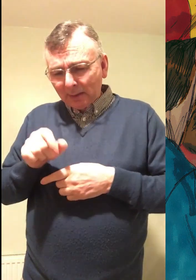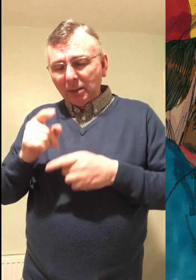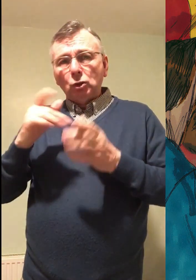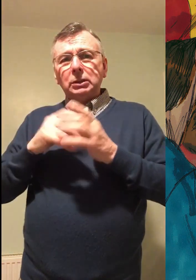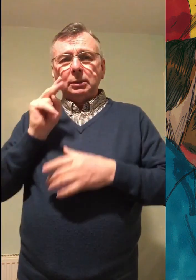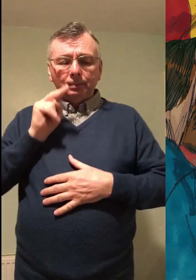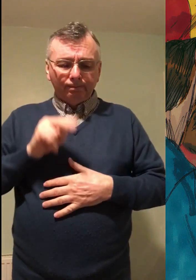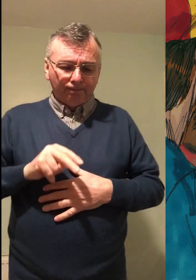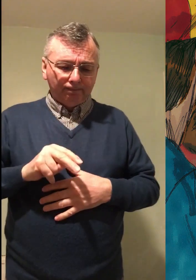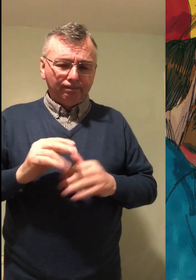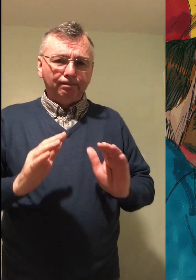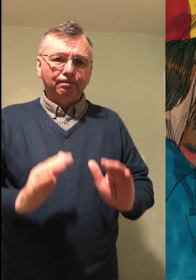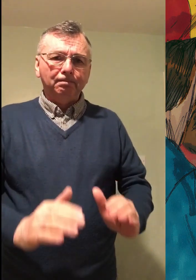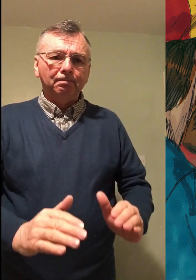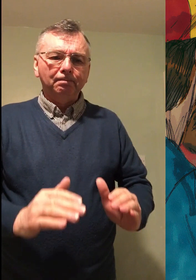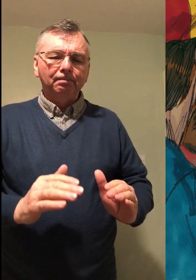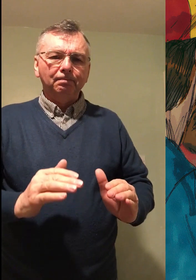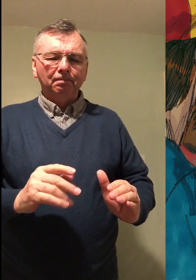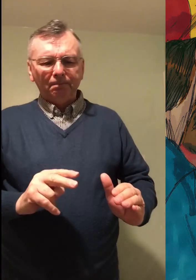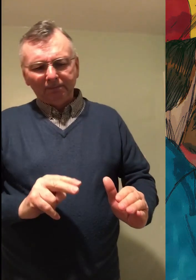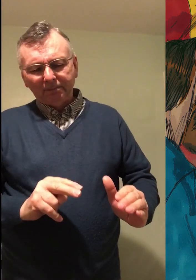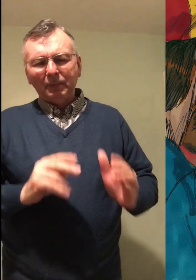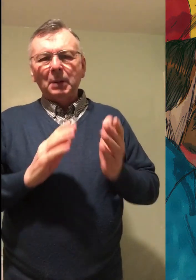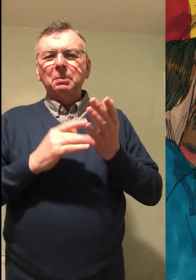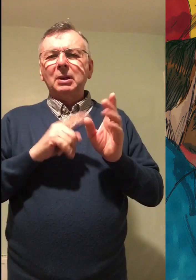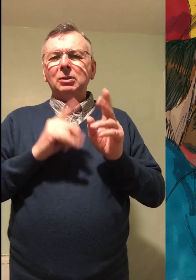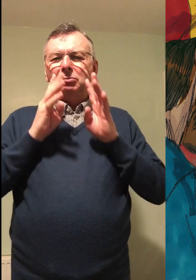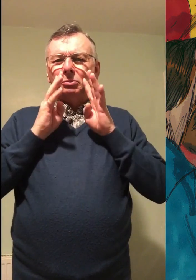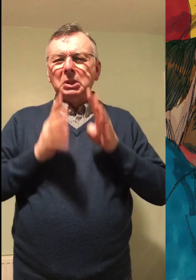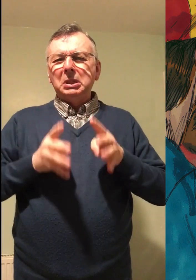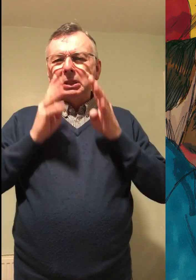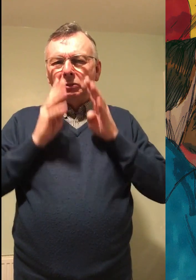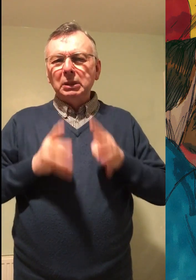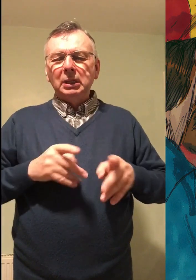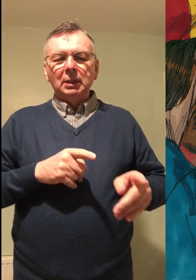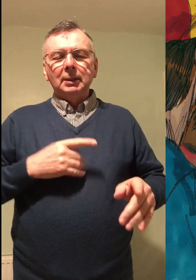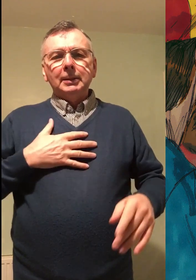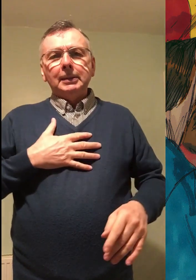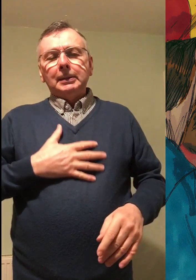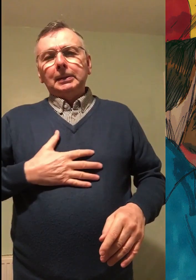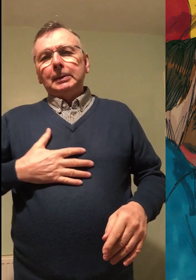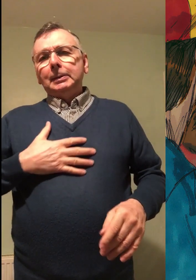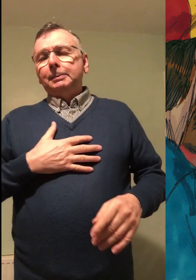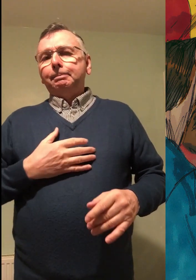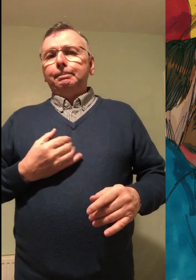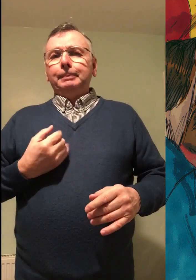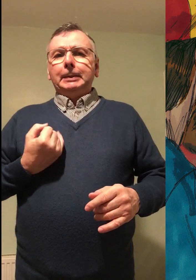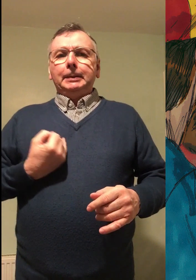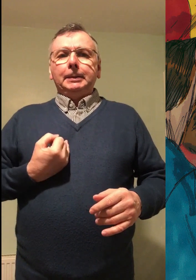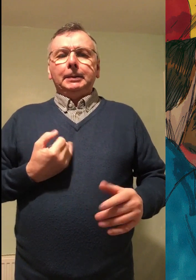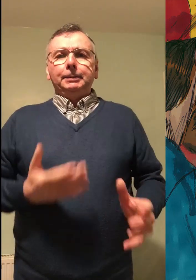and saw him, she fell at his feet and said, “Lord, if you had been here, my brother